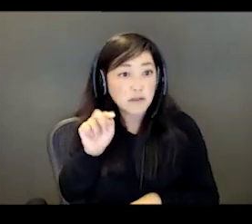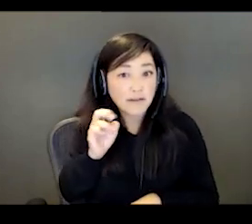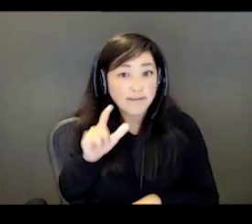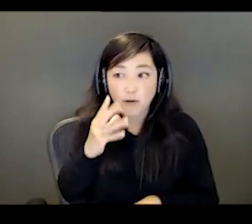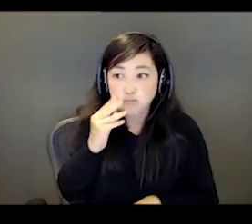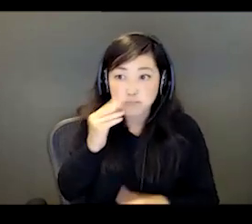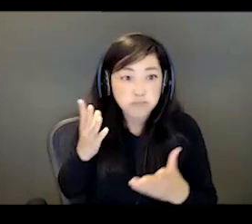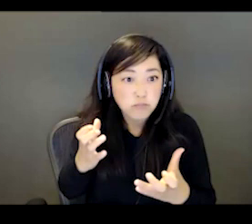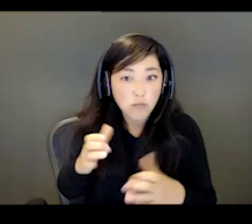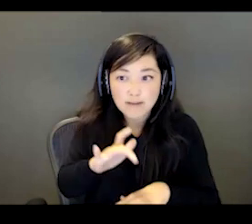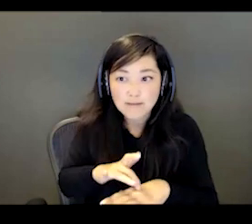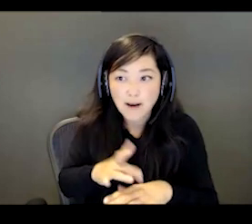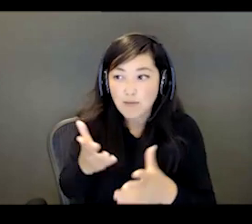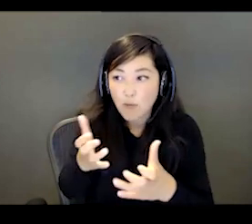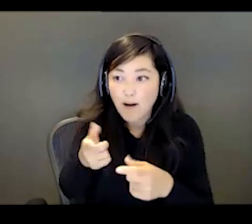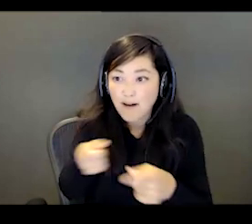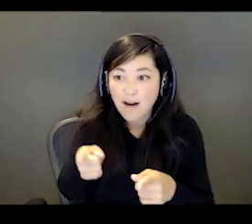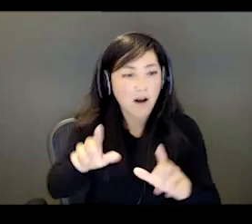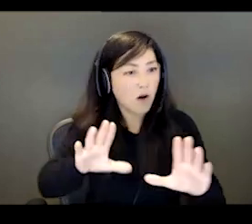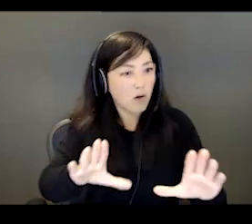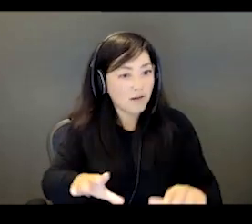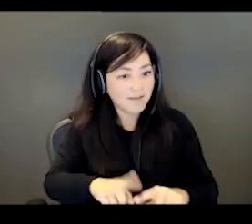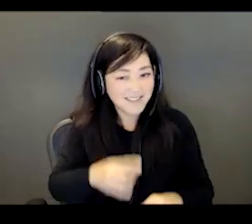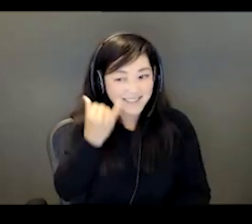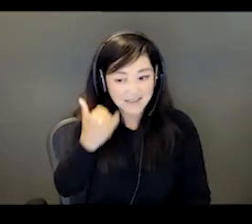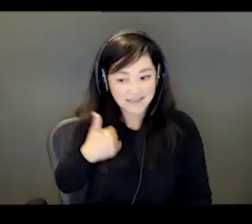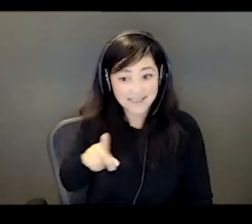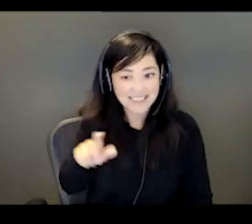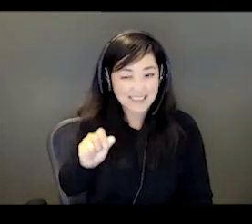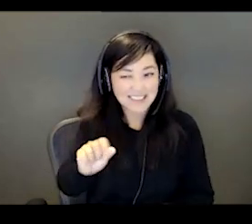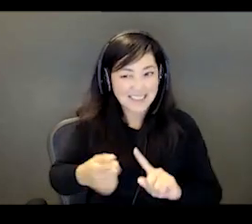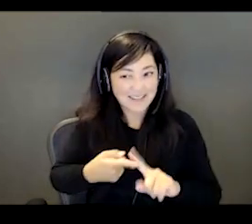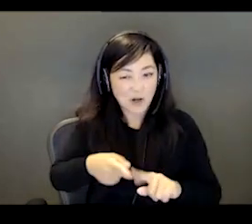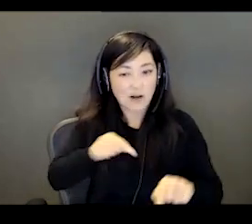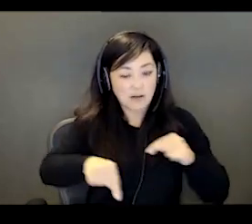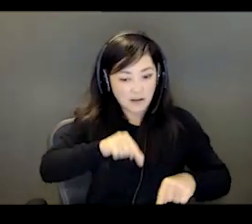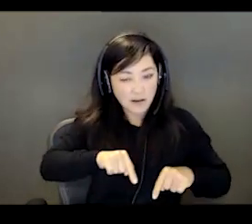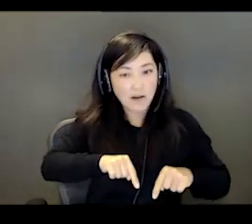But then you know, for anybody with a disability, it's looking into accommodation. It's looking through transportation.